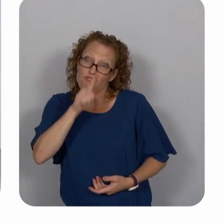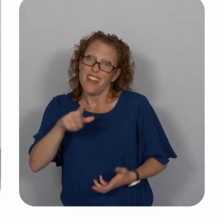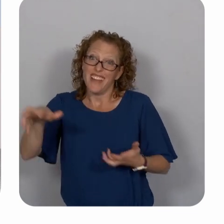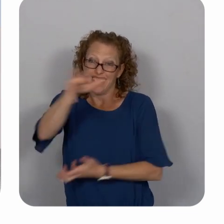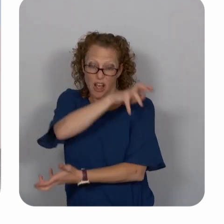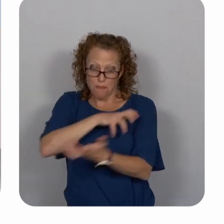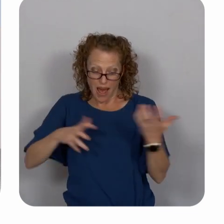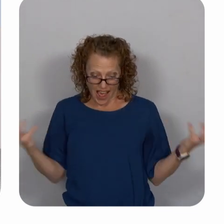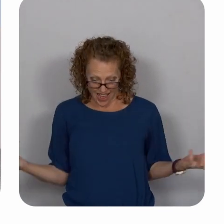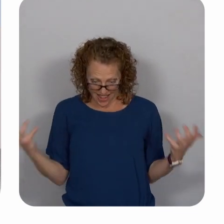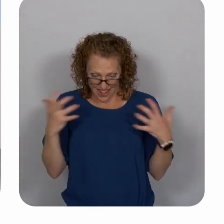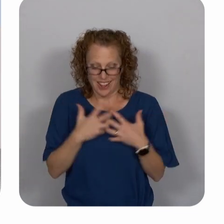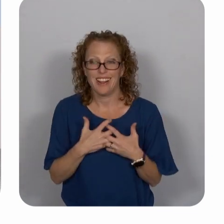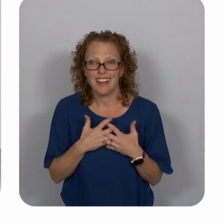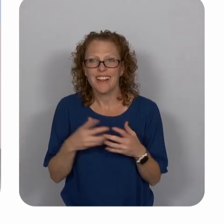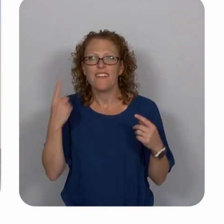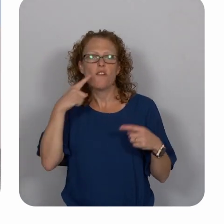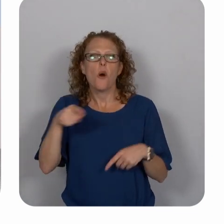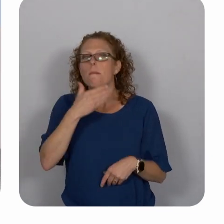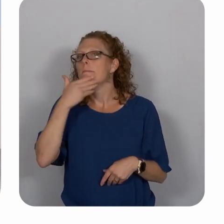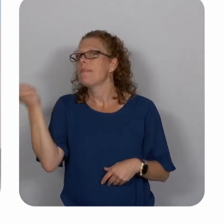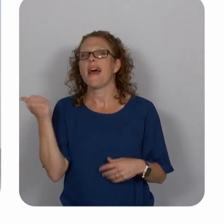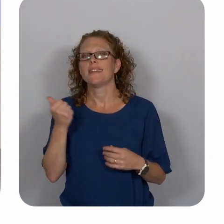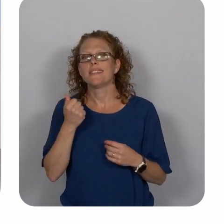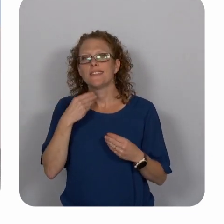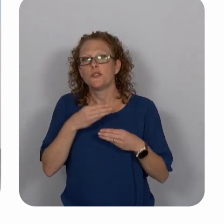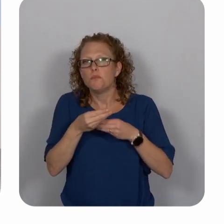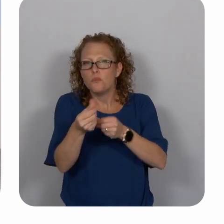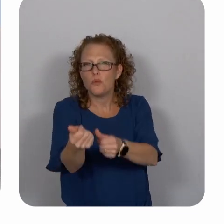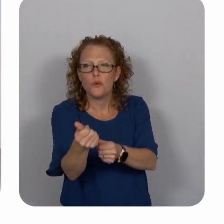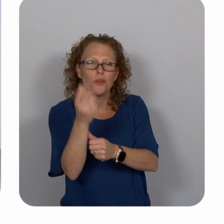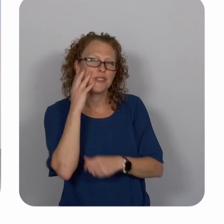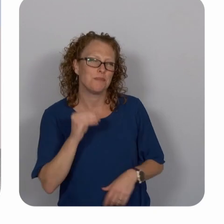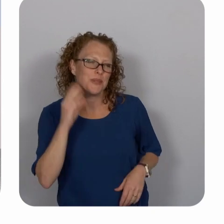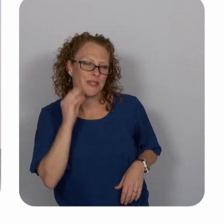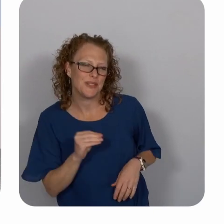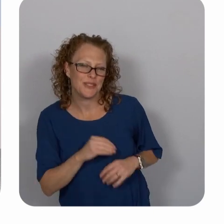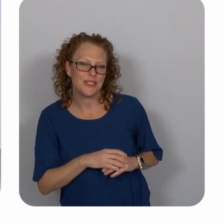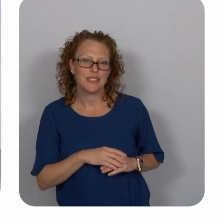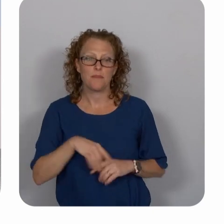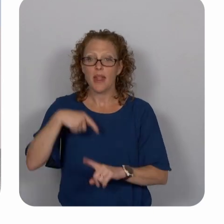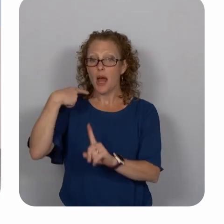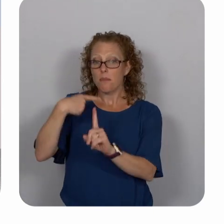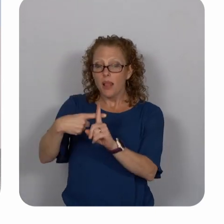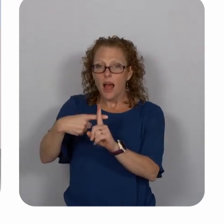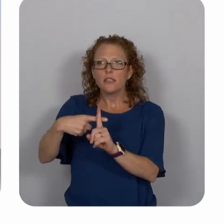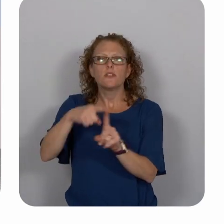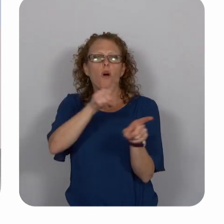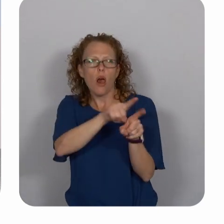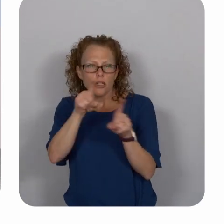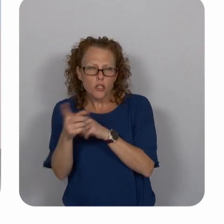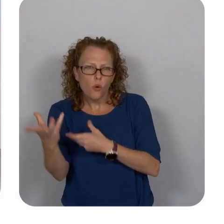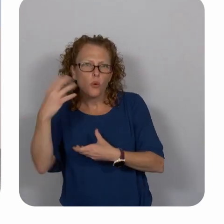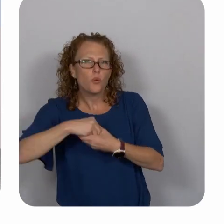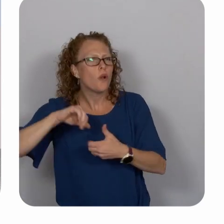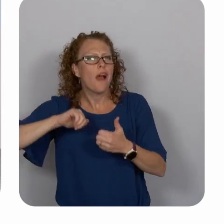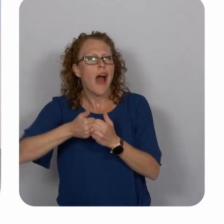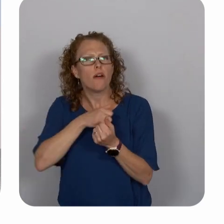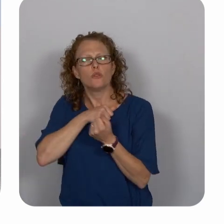to understand which plugins are relevant as well as how to rewrite a multi-turn conversation into a search query.